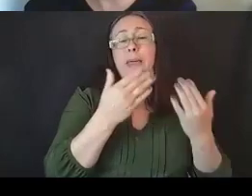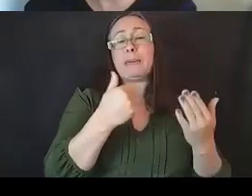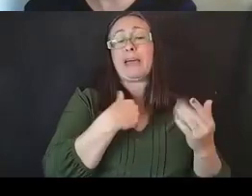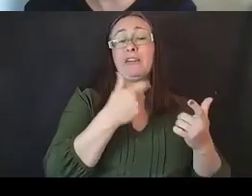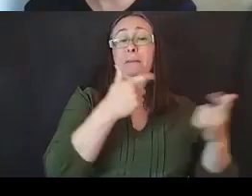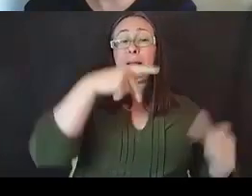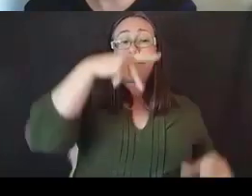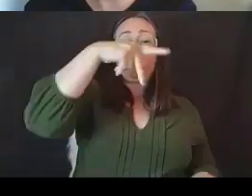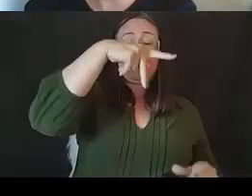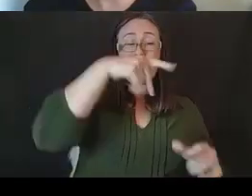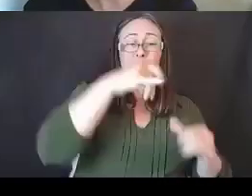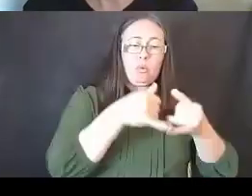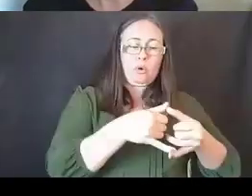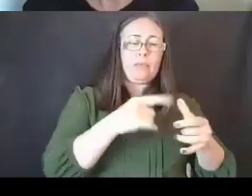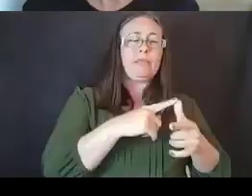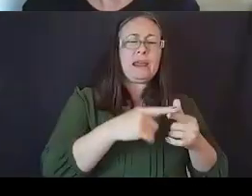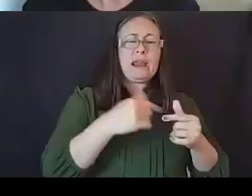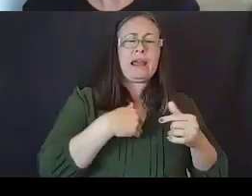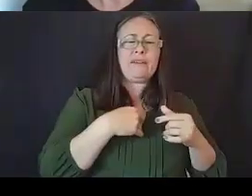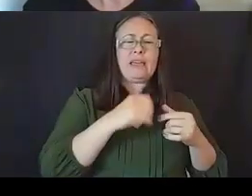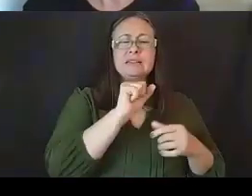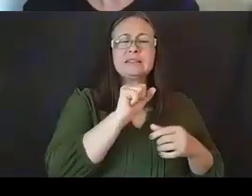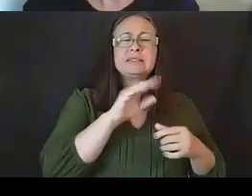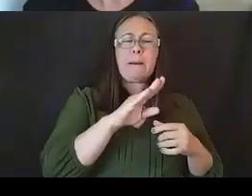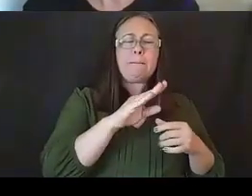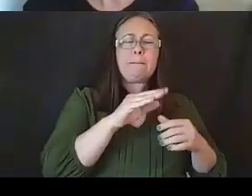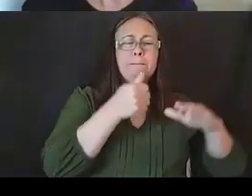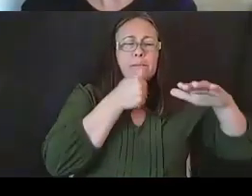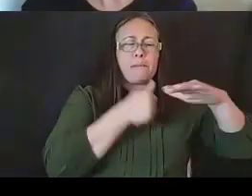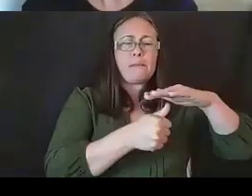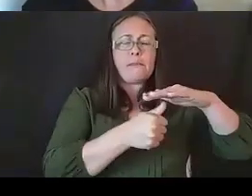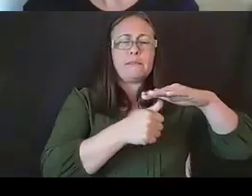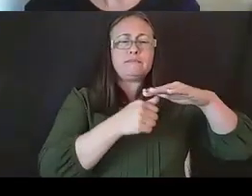and you have the sub projects, how do I cover this?